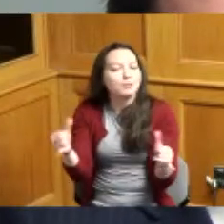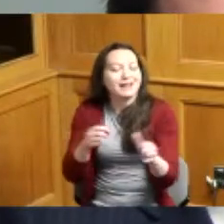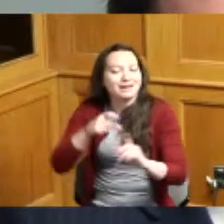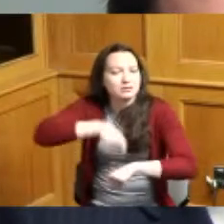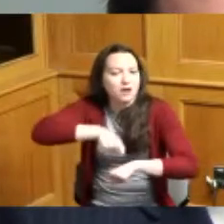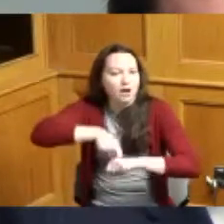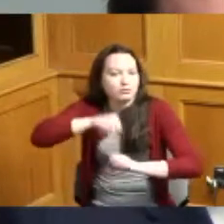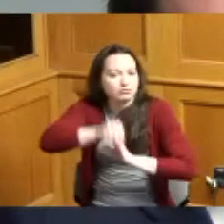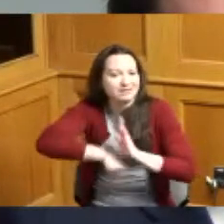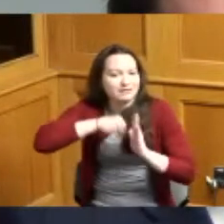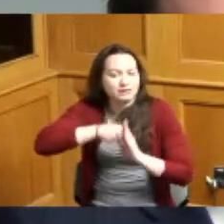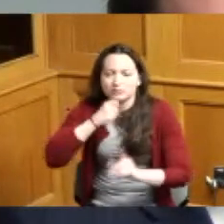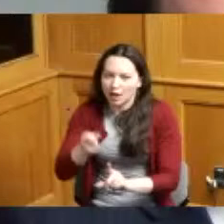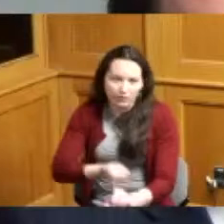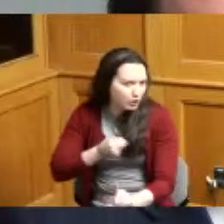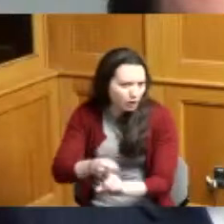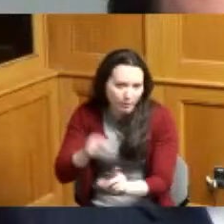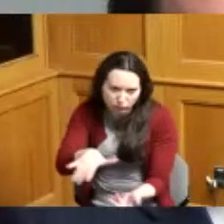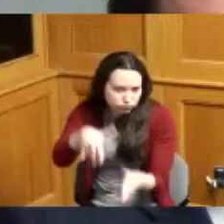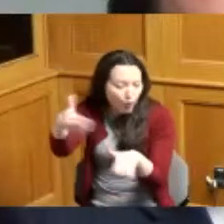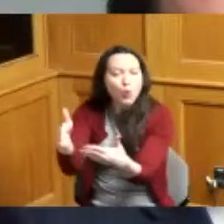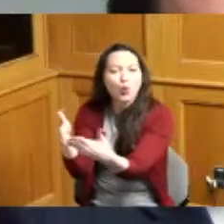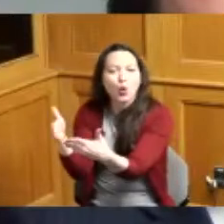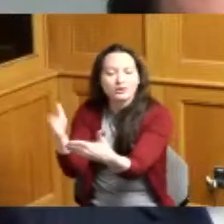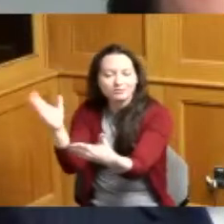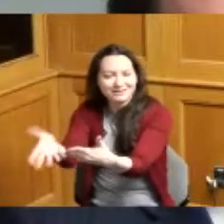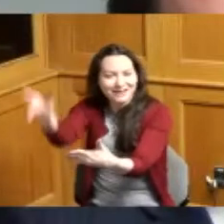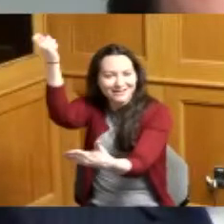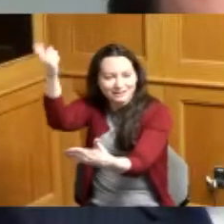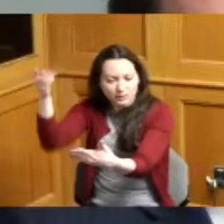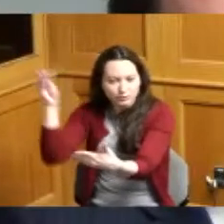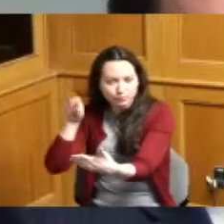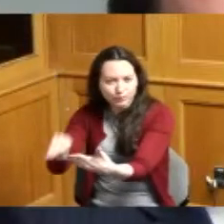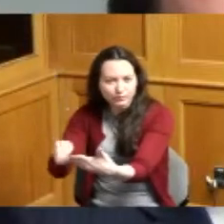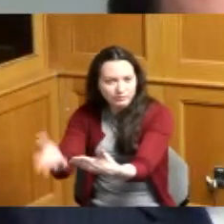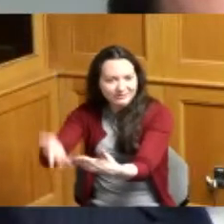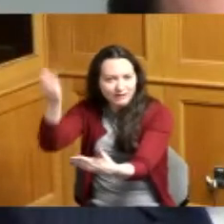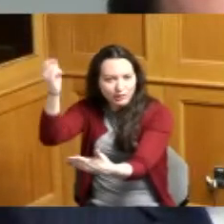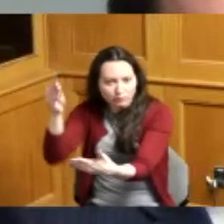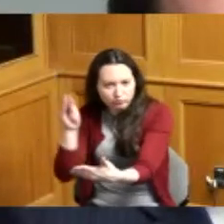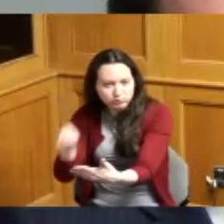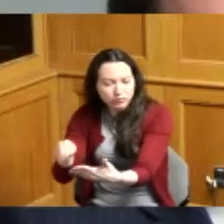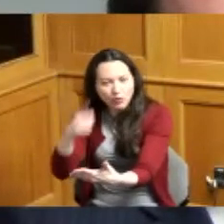would not be impacted that those corners would be taken out and placed back in uh for for the